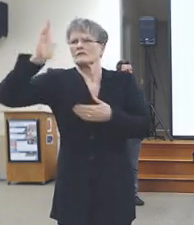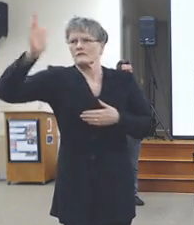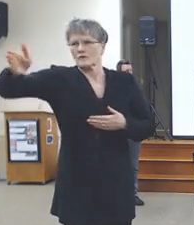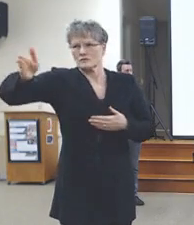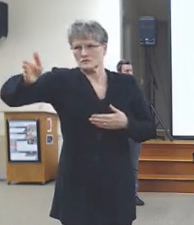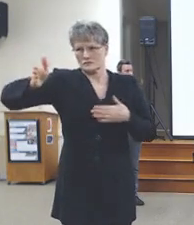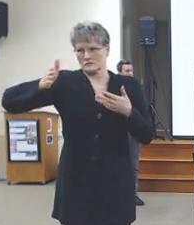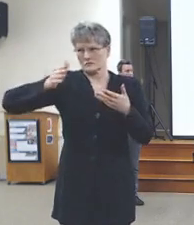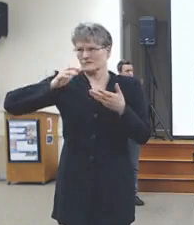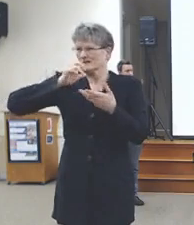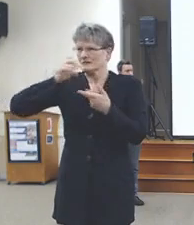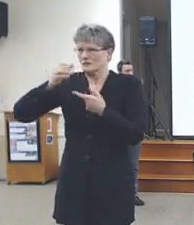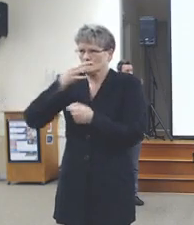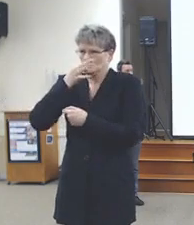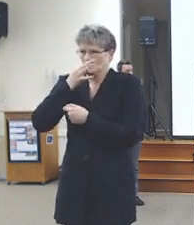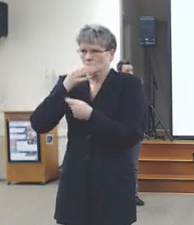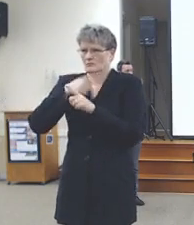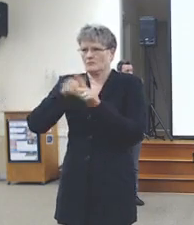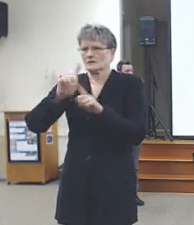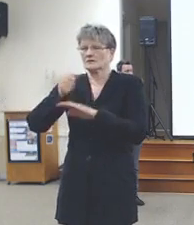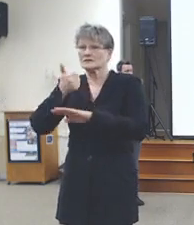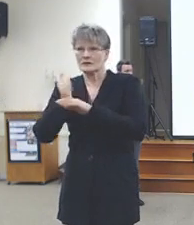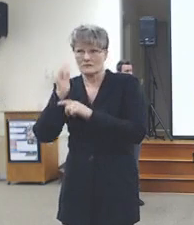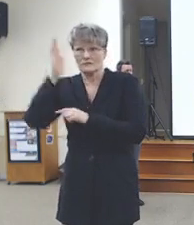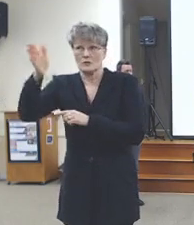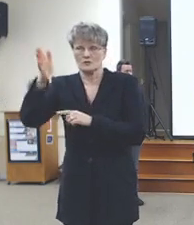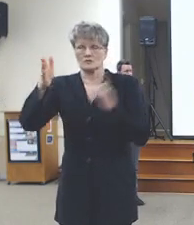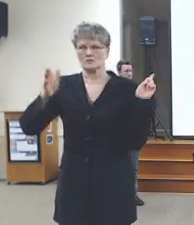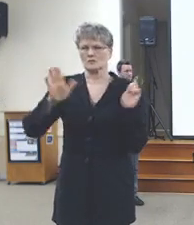little bit but his message was, if you are healthy please come and